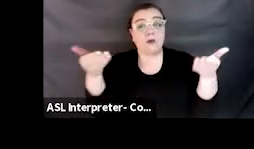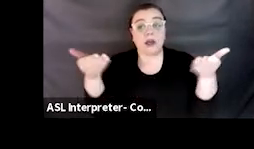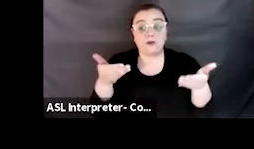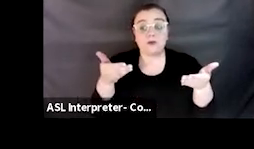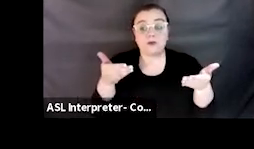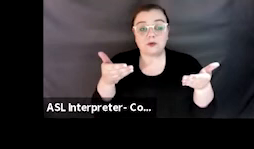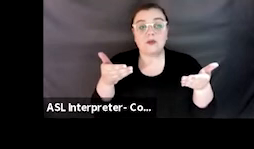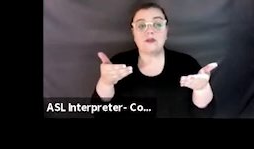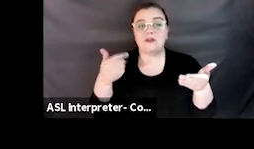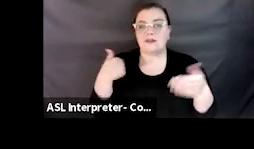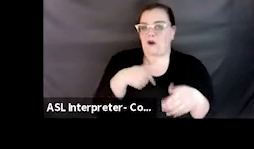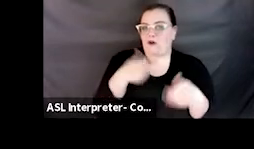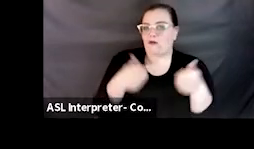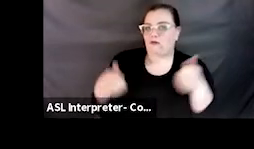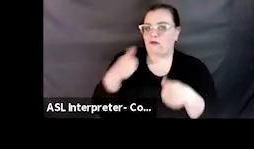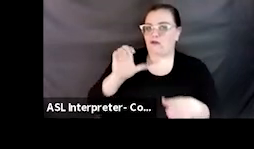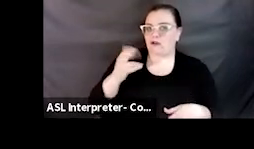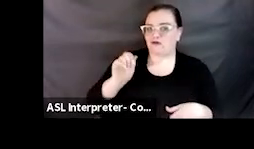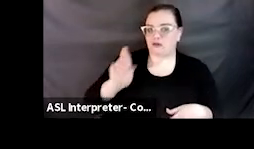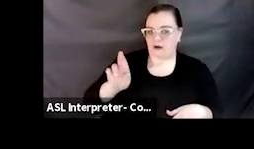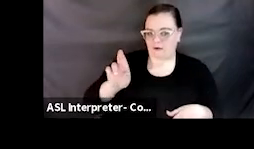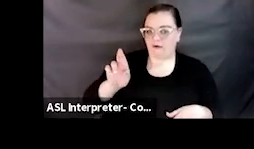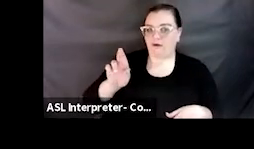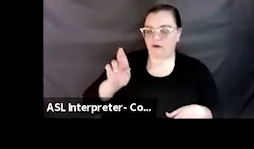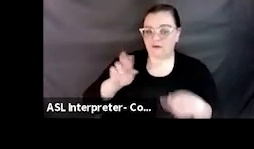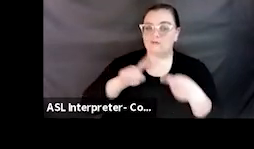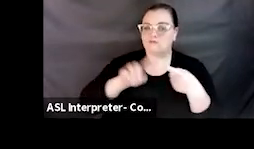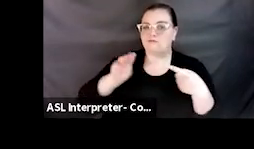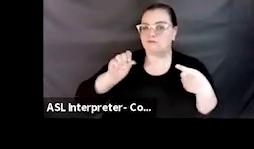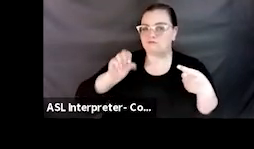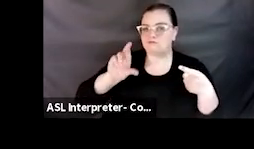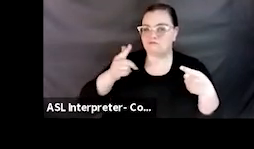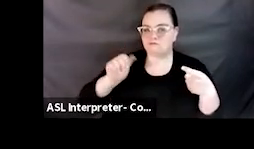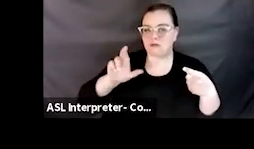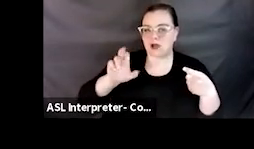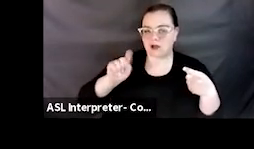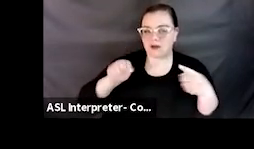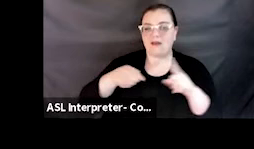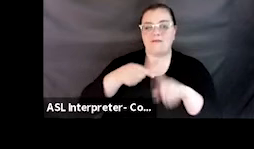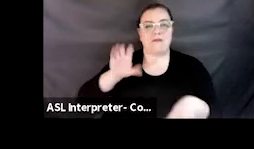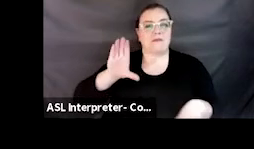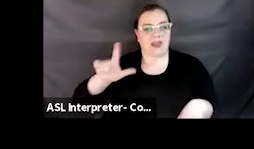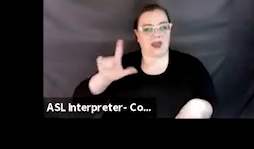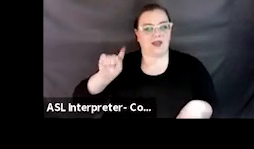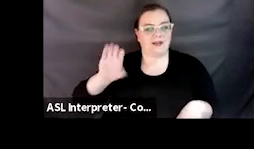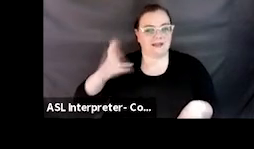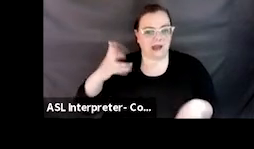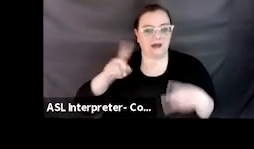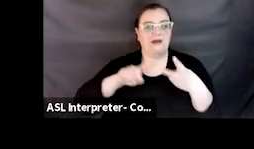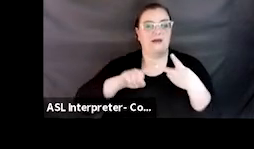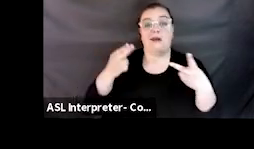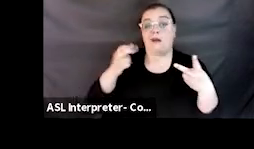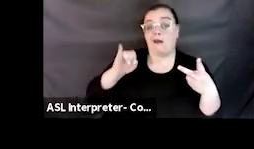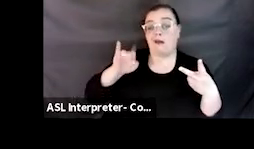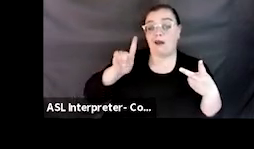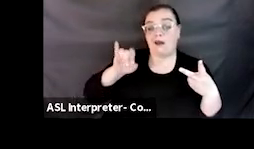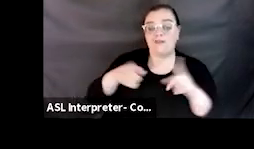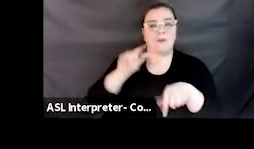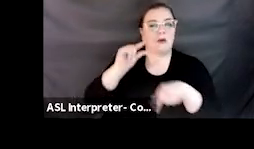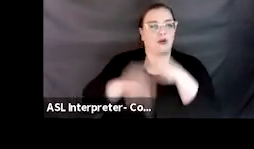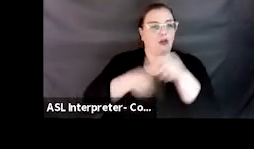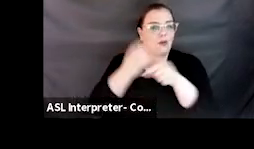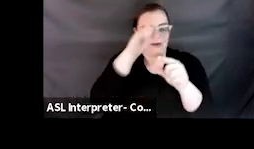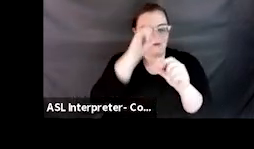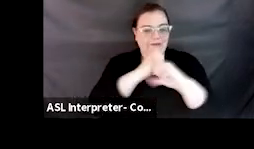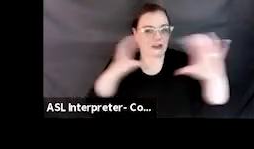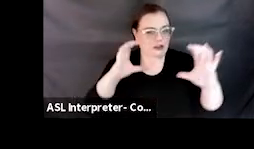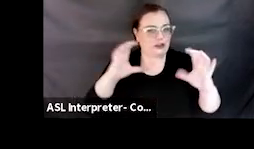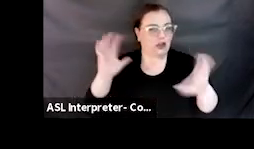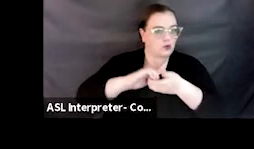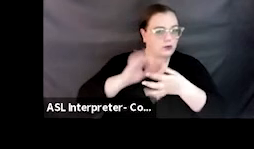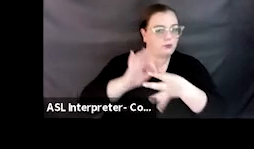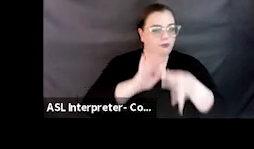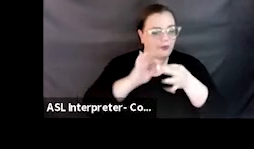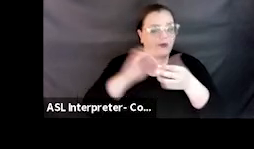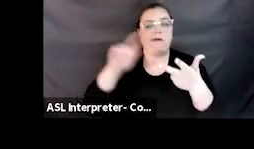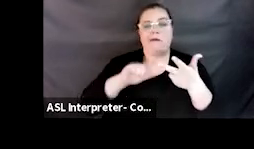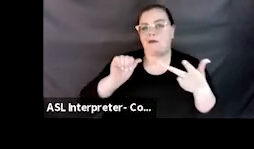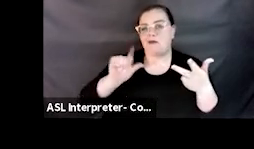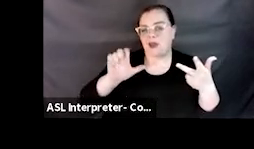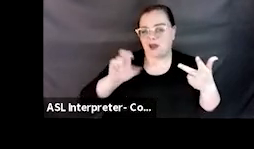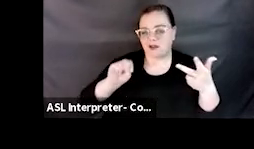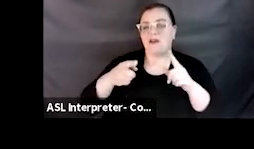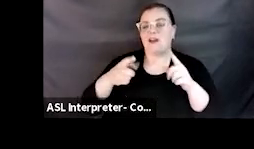Mark Benthien (ECA/SCEC): And I will be speaking a bit later right now, I want to introduce our chairs, who are Margaret Vinci from caltech earthquake programs Heidi Rostowski from global vision consortium.